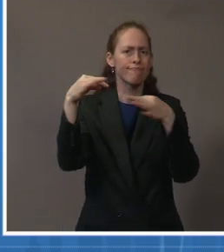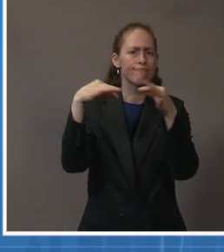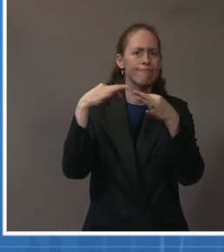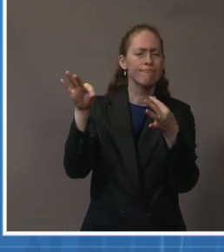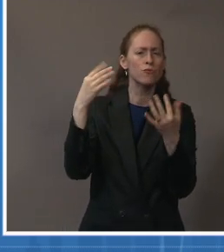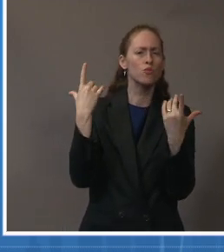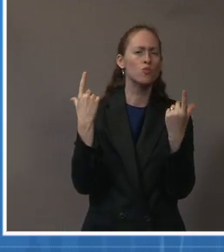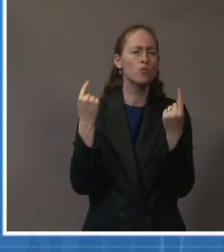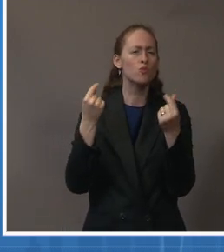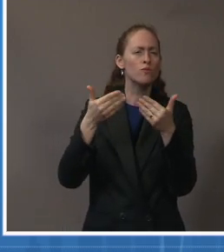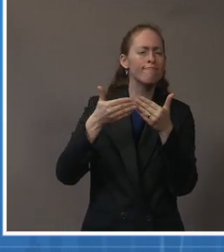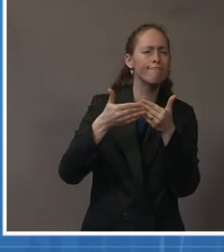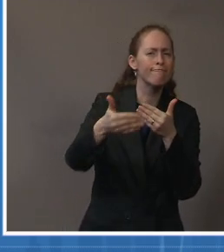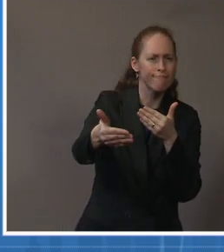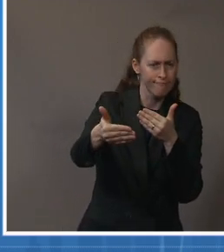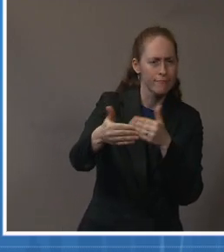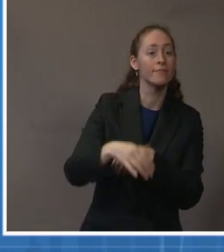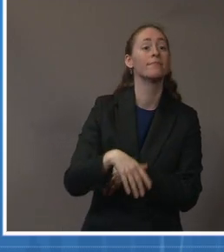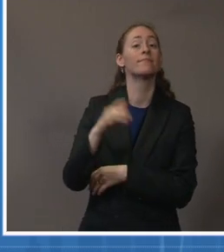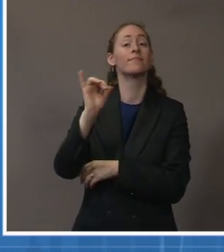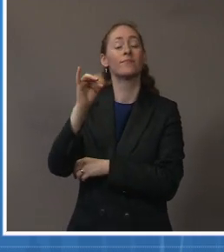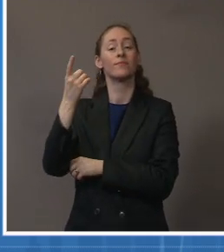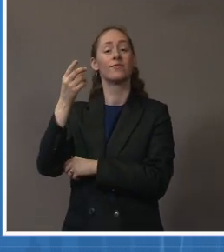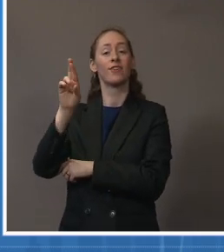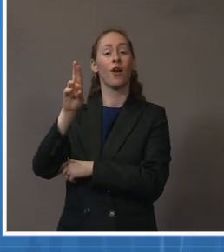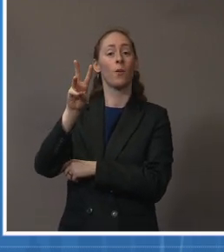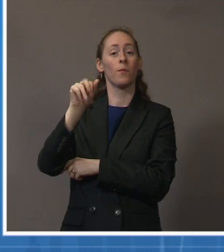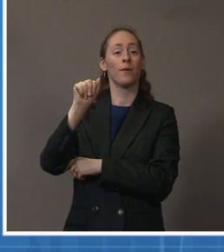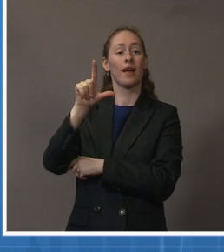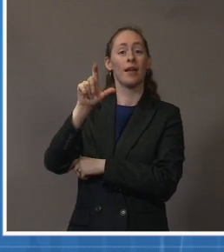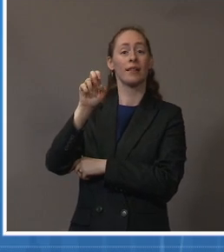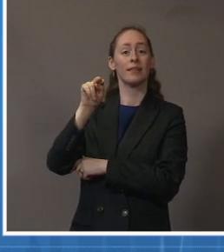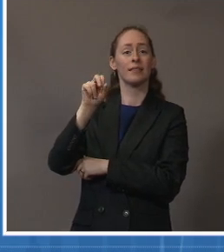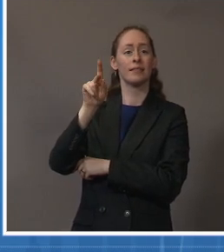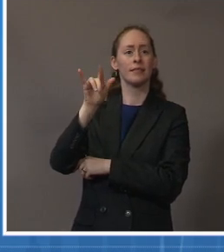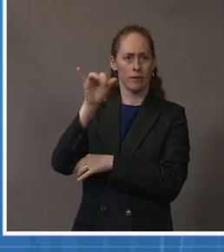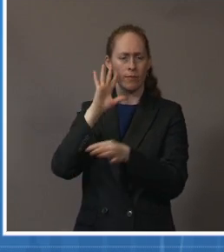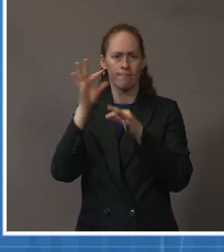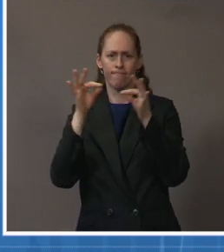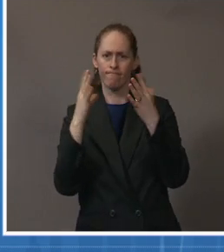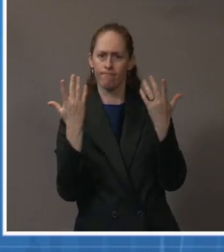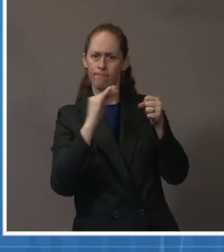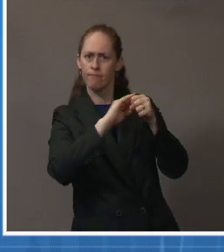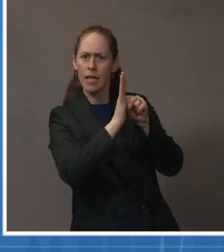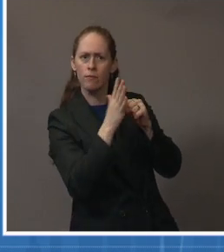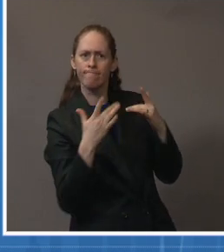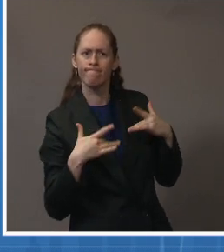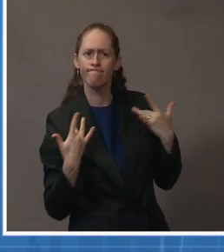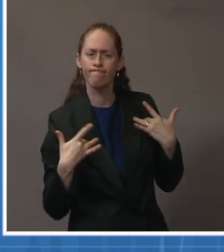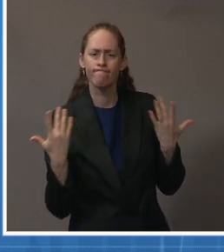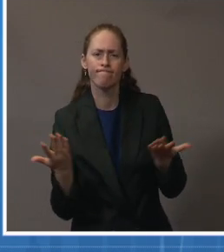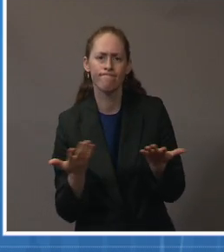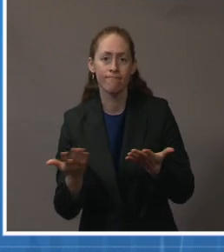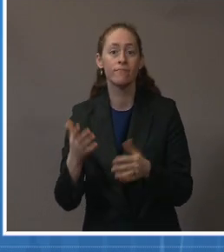on the state of the pandemic, and Dr. Fauci will discuss the latest science. We'll leave some time for Q AND A at the end.